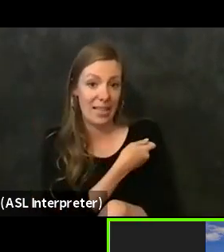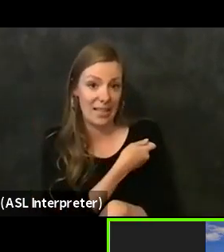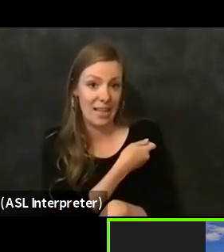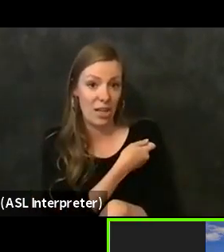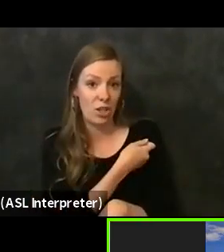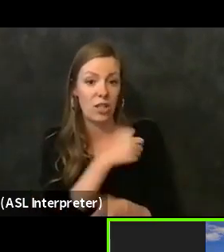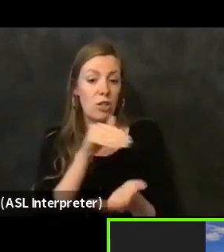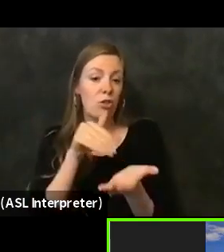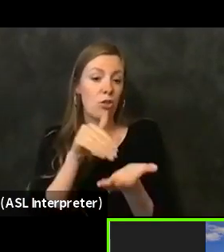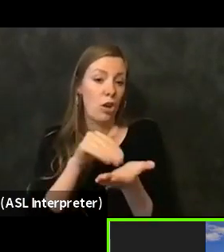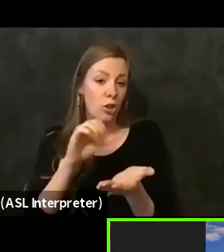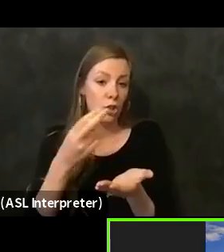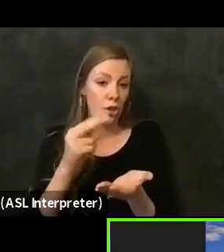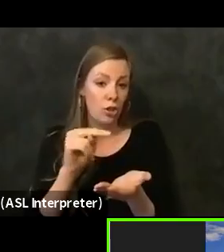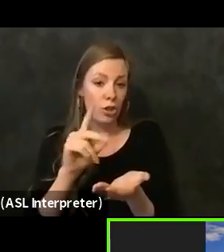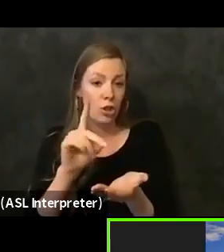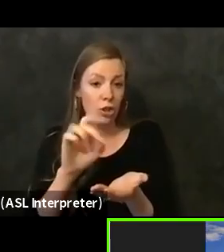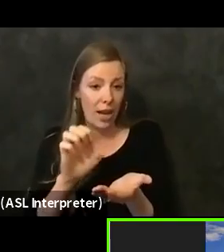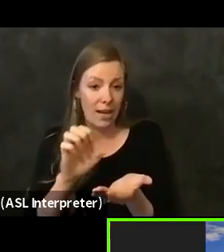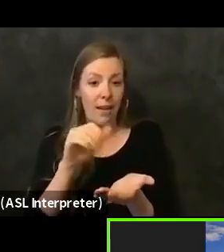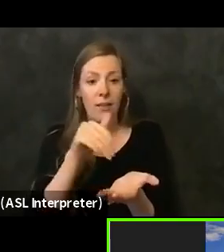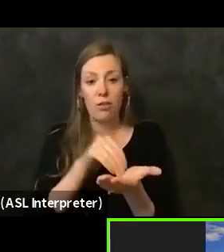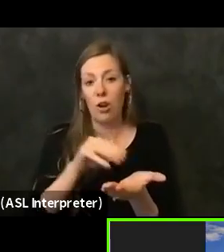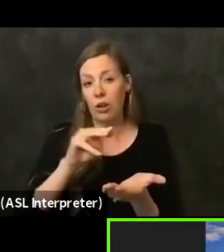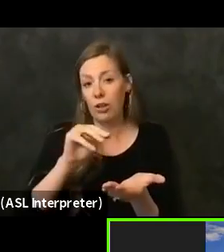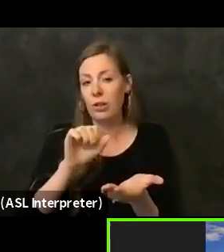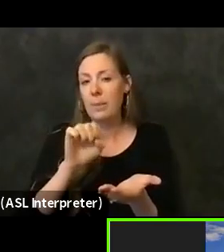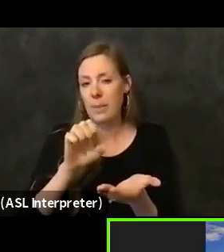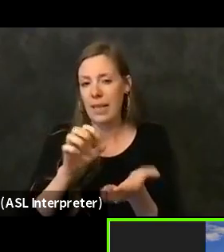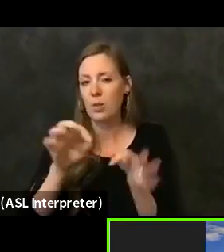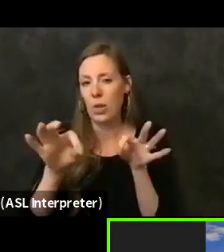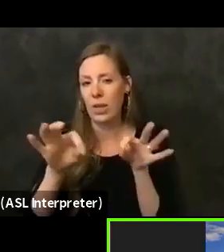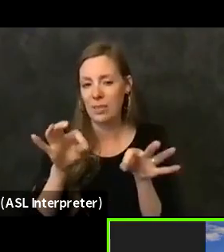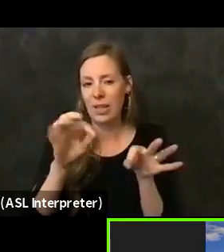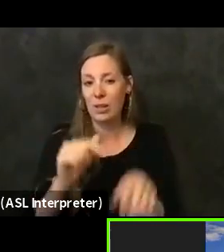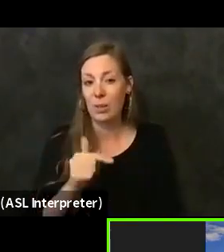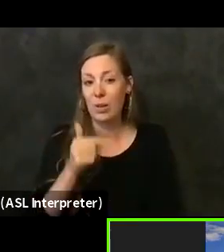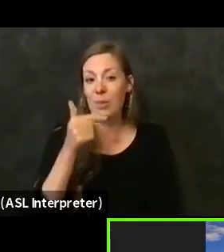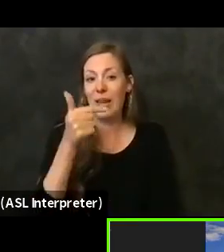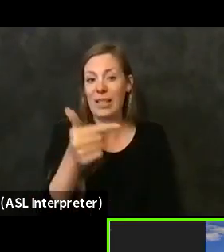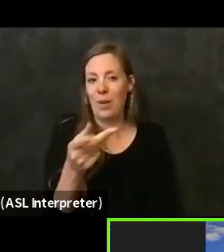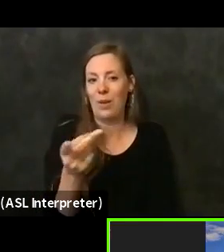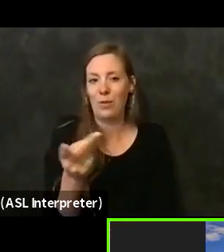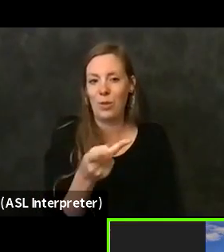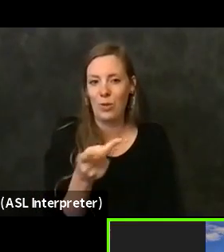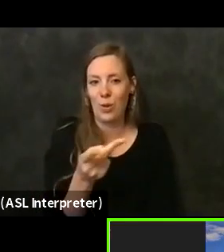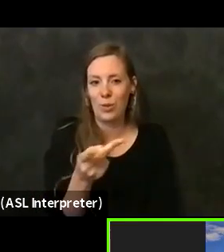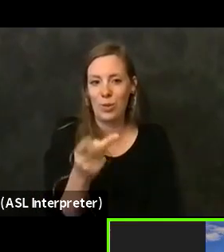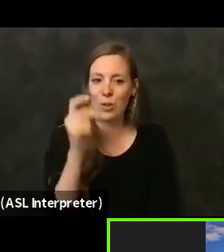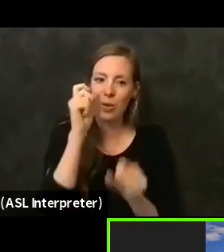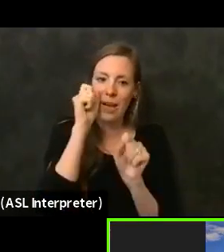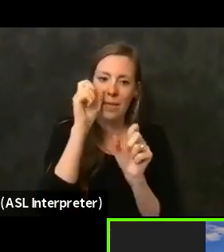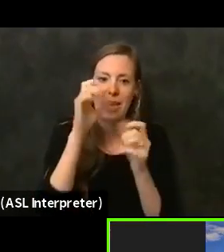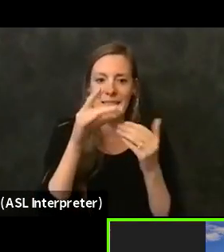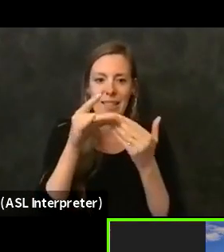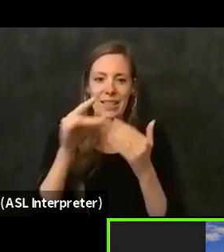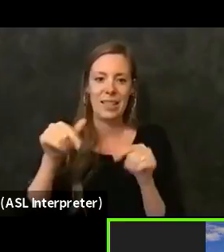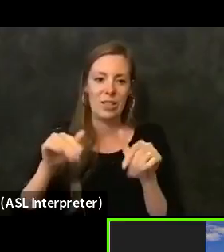Chenda and doctora Mase can lead you into. So I want to pass it off to those two amazing leaders in our community, our doctors.